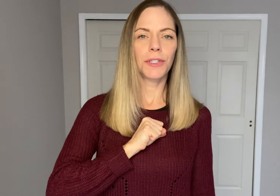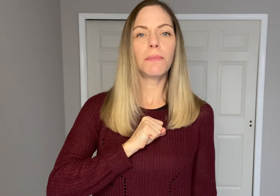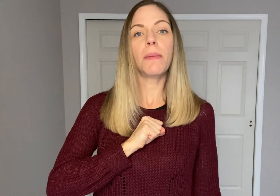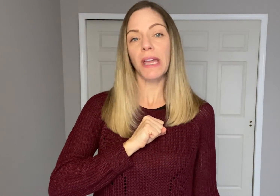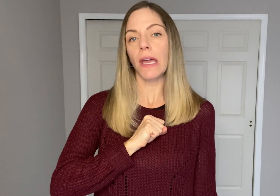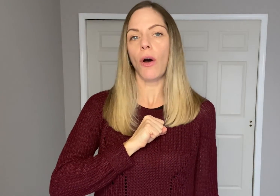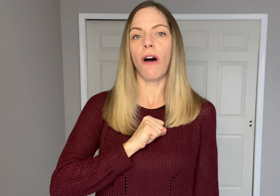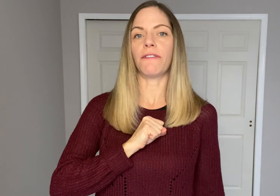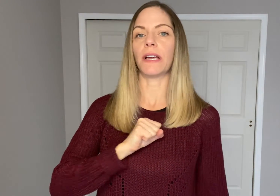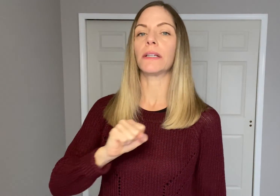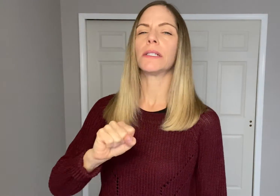You're mimicking coughing.